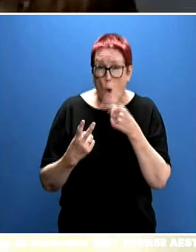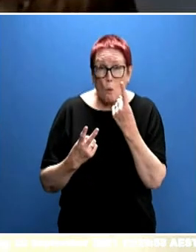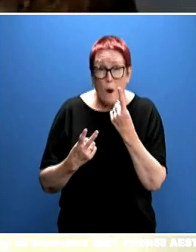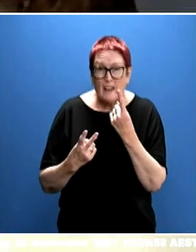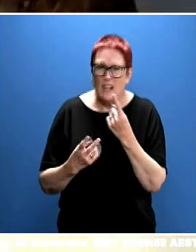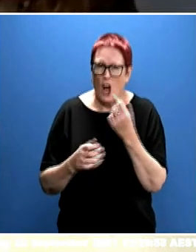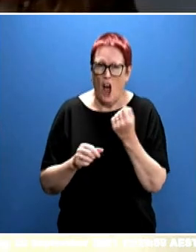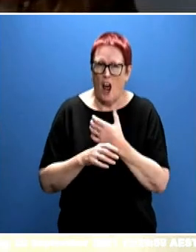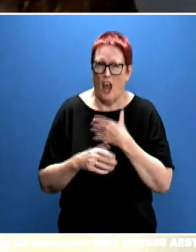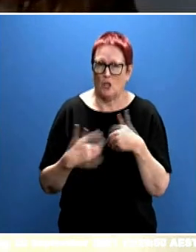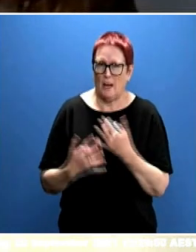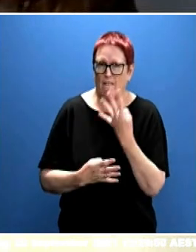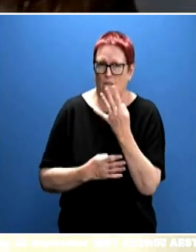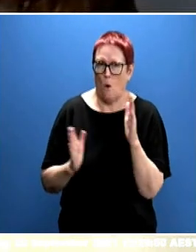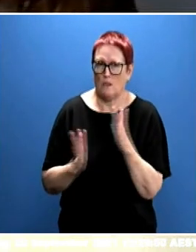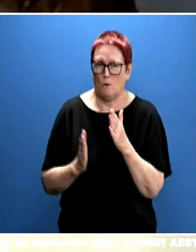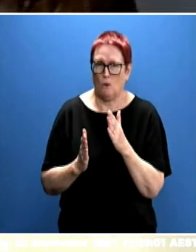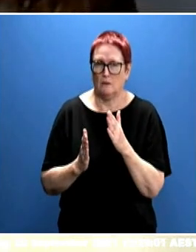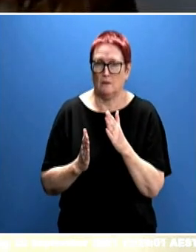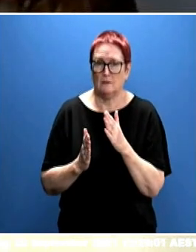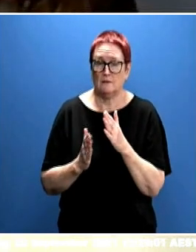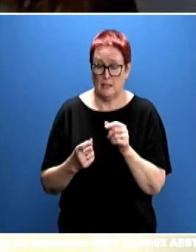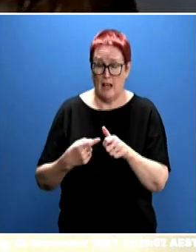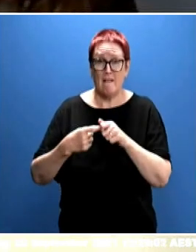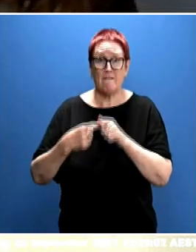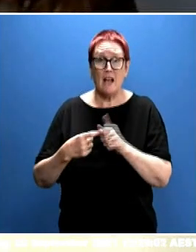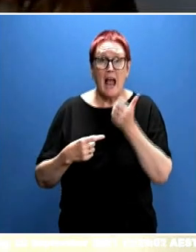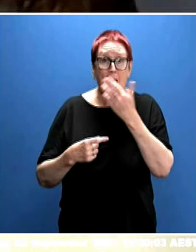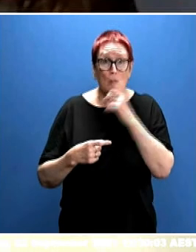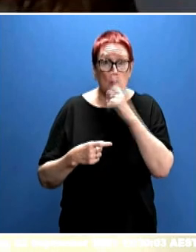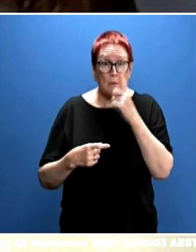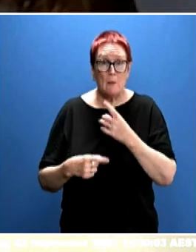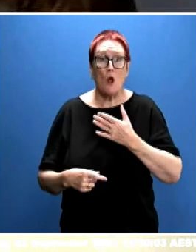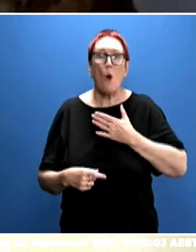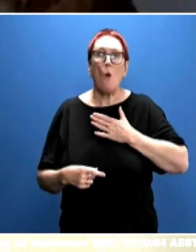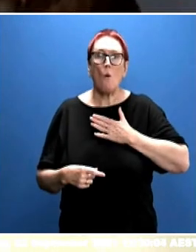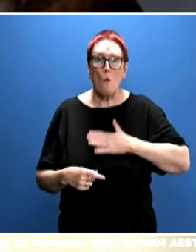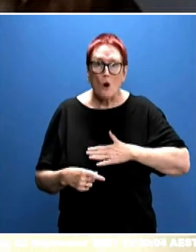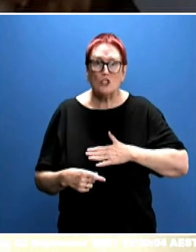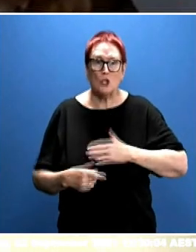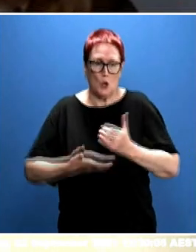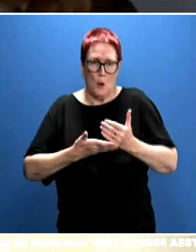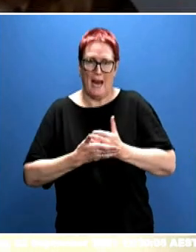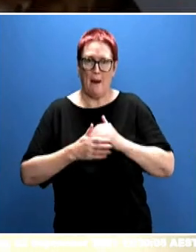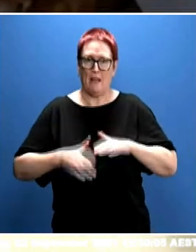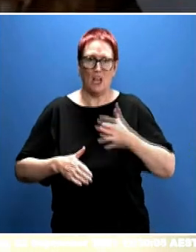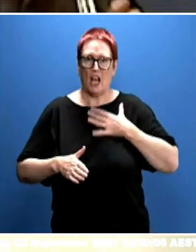First of all, there's no doubt that Aboriginal people want to stop the removal of their kids into State care.